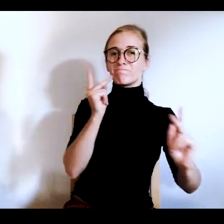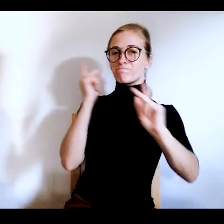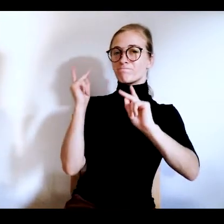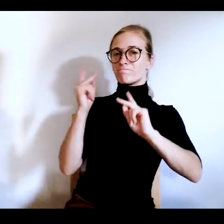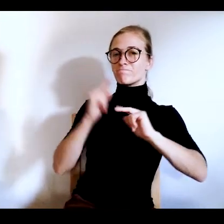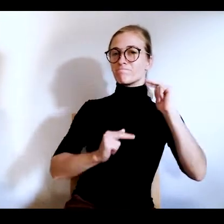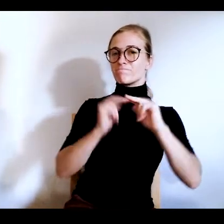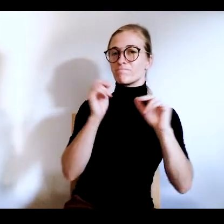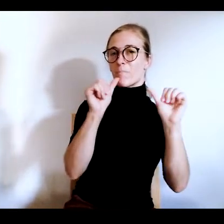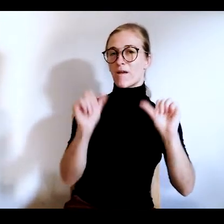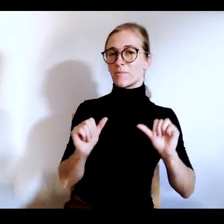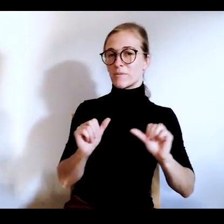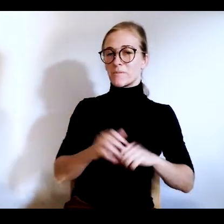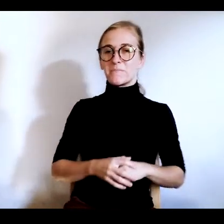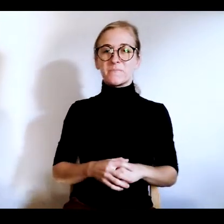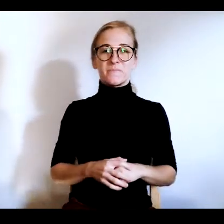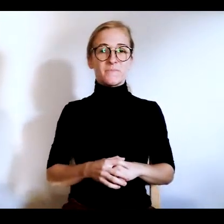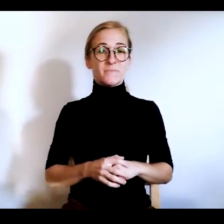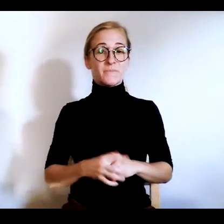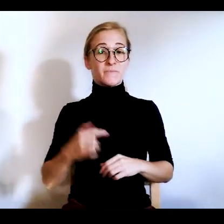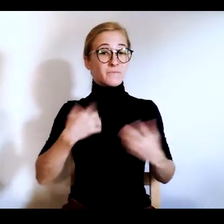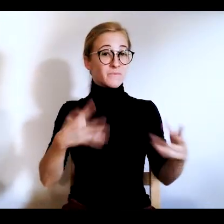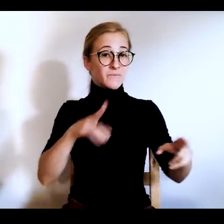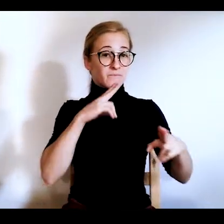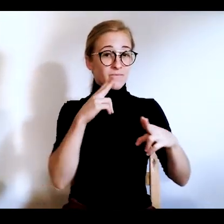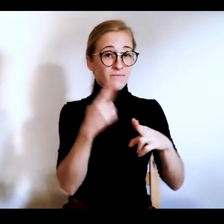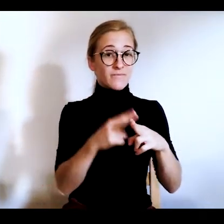As I mentioned, it was first to build a module.